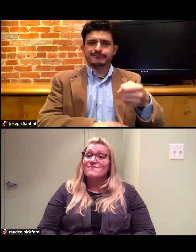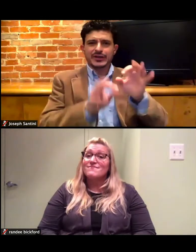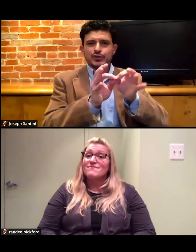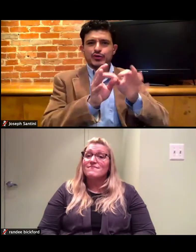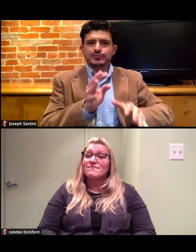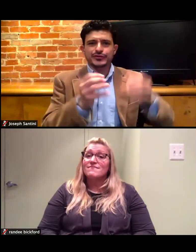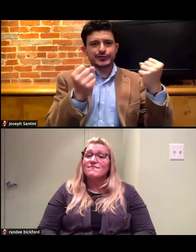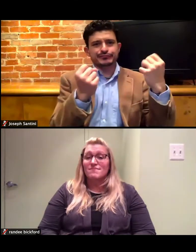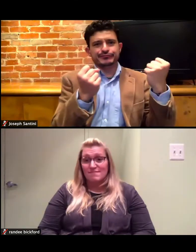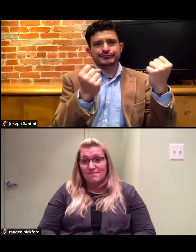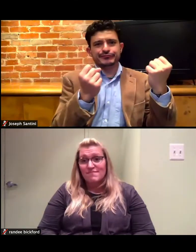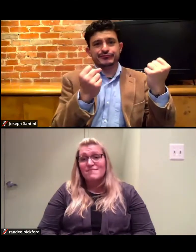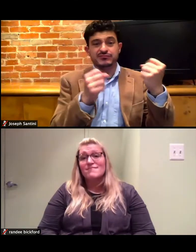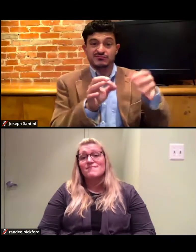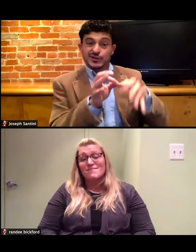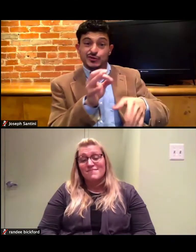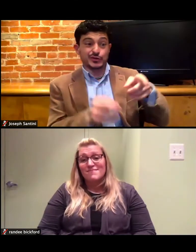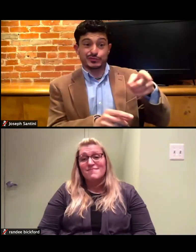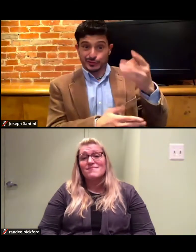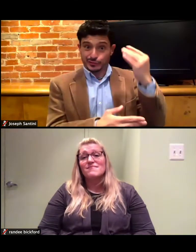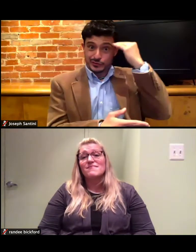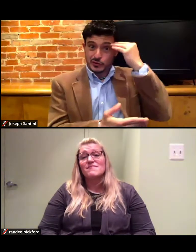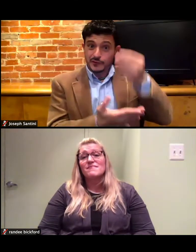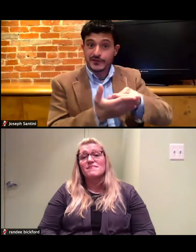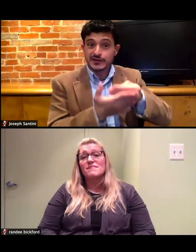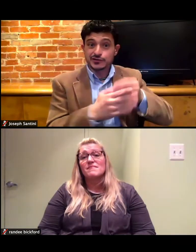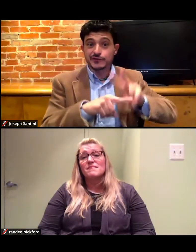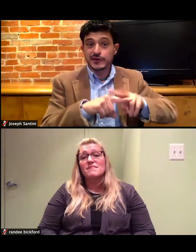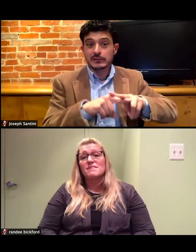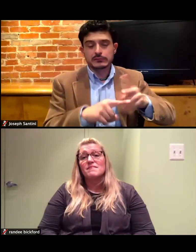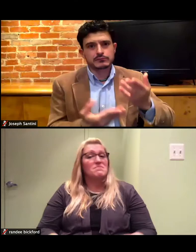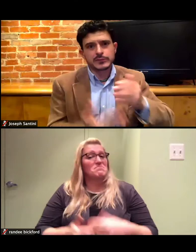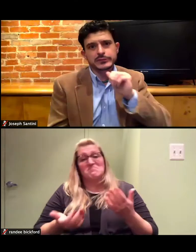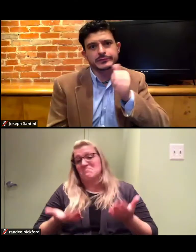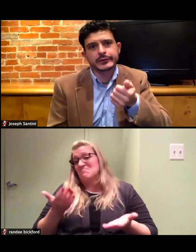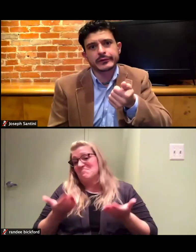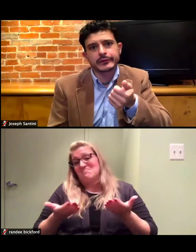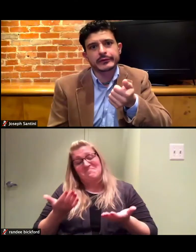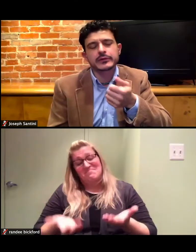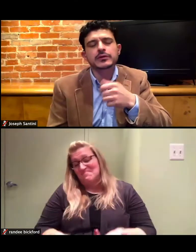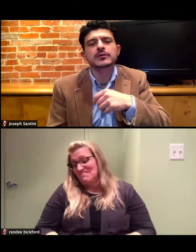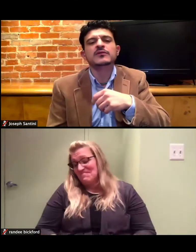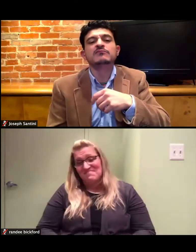And I noticed the difference, in mainstream schools, there were interpreters. And we don't know what